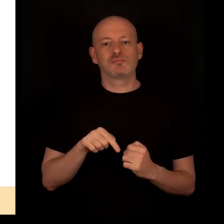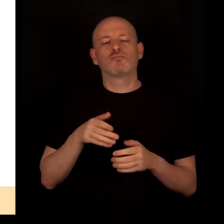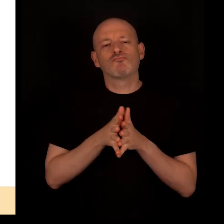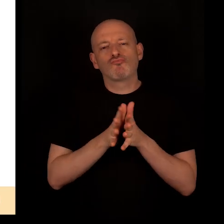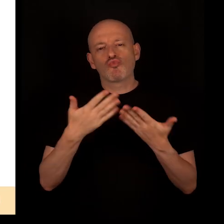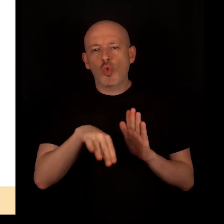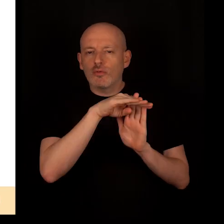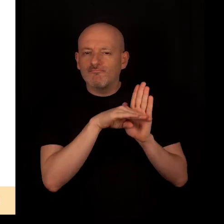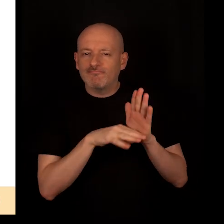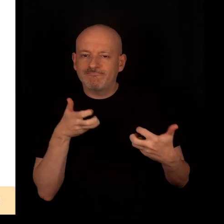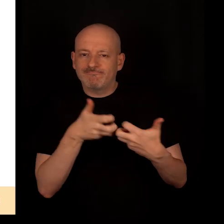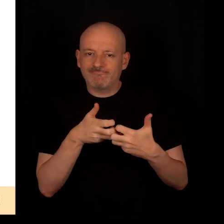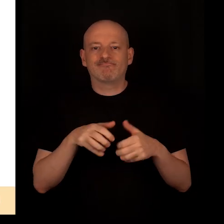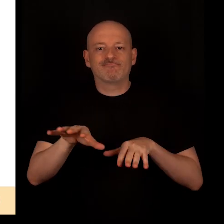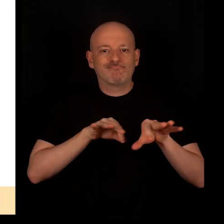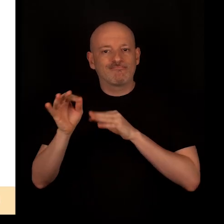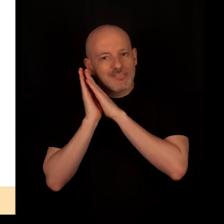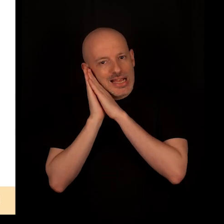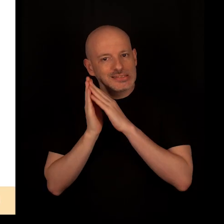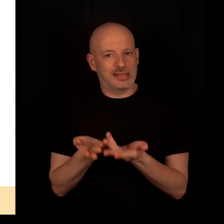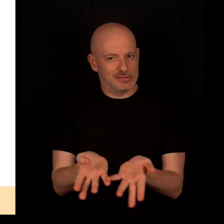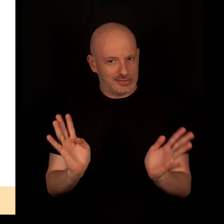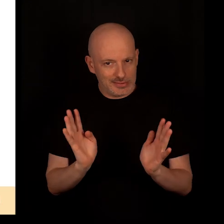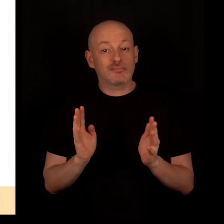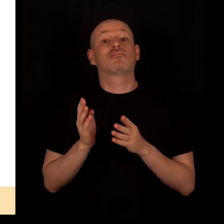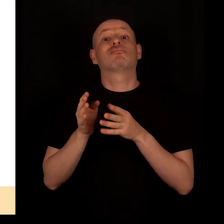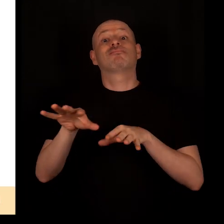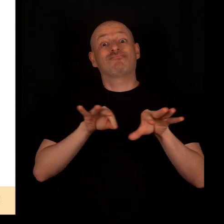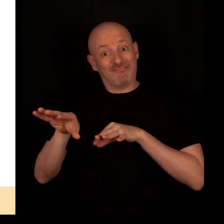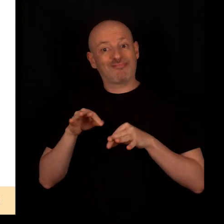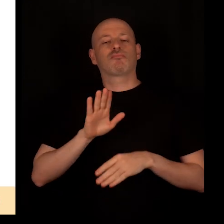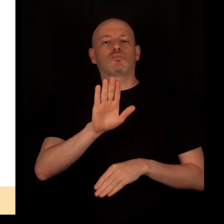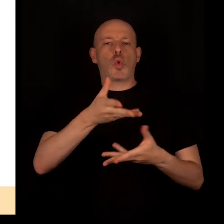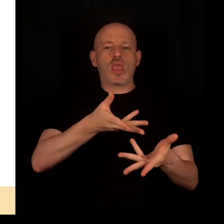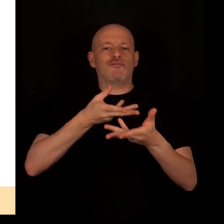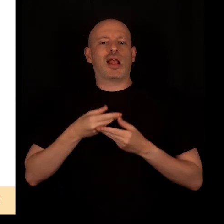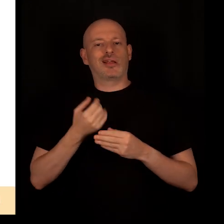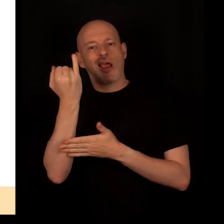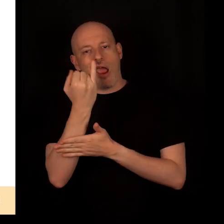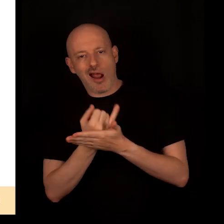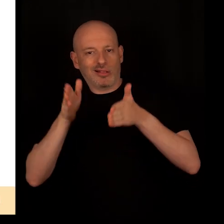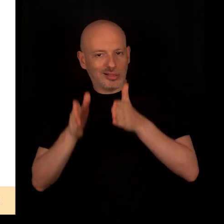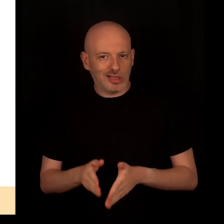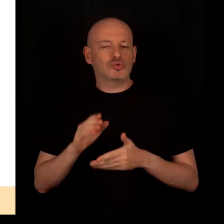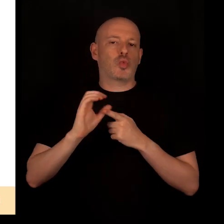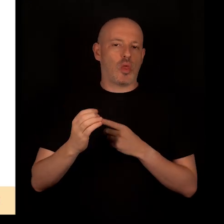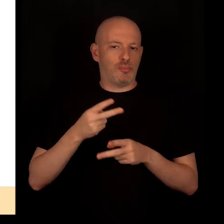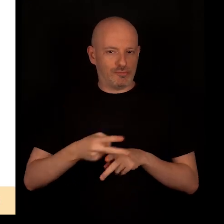explain a bit the eligibility for the residents, Residents are your invited artists and cultural professionals,